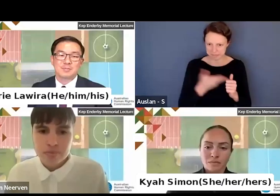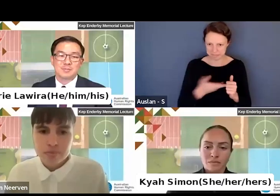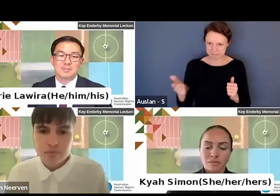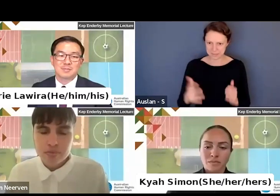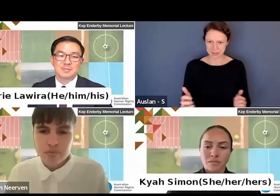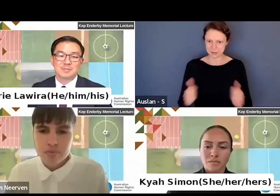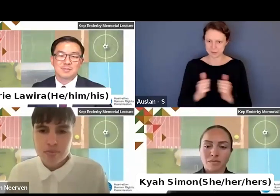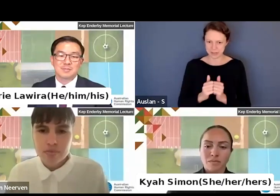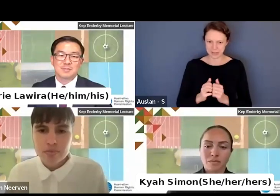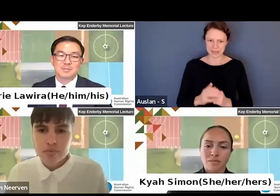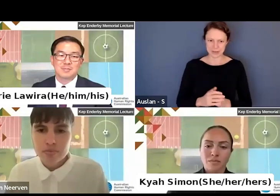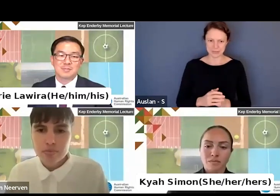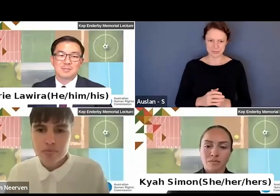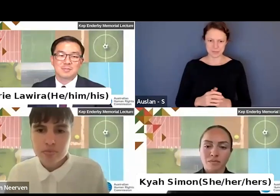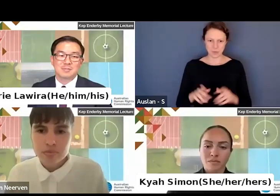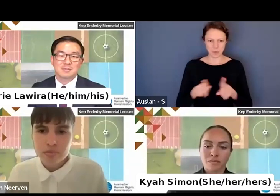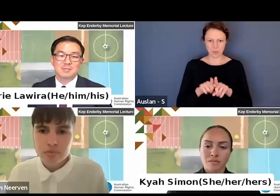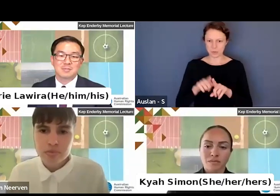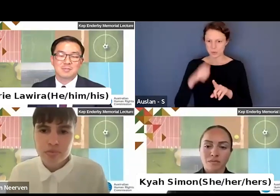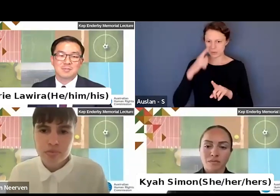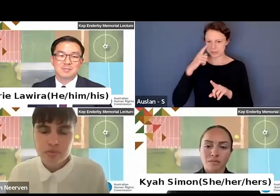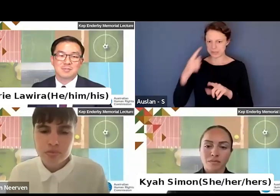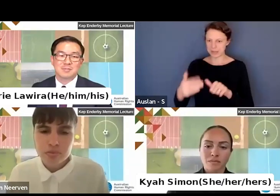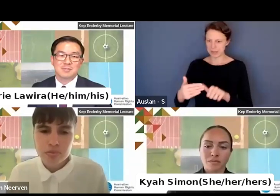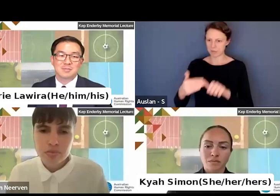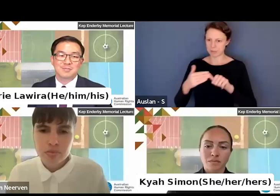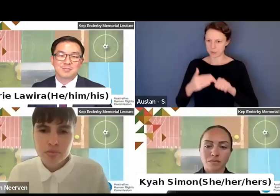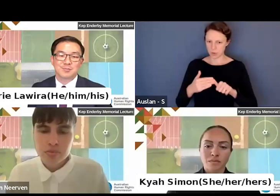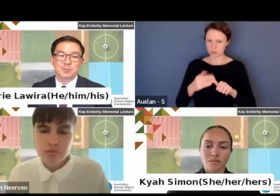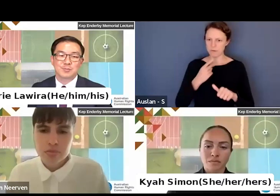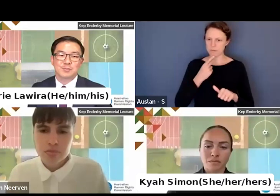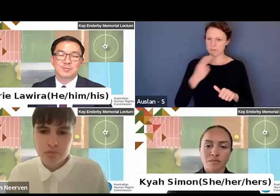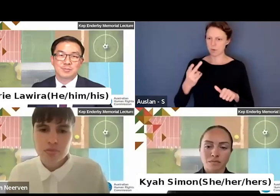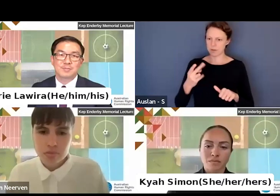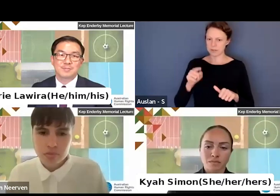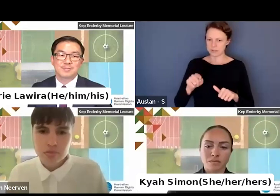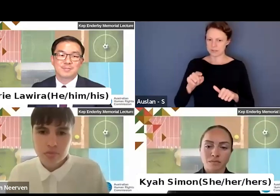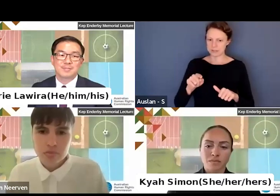I would also say the result of the voice over it makes it even more important that we increase our efforts